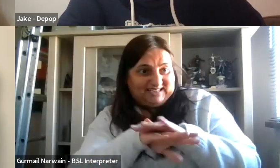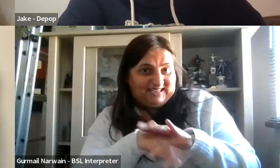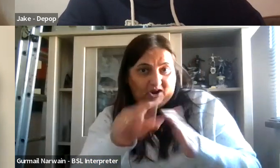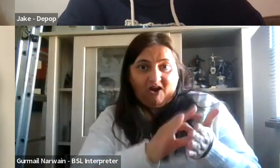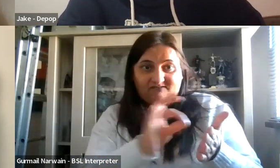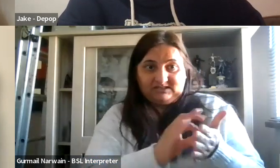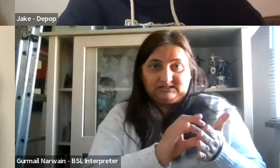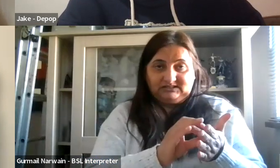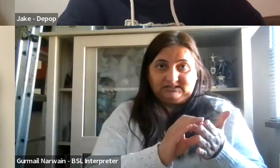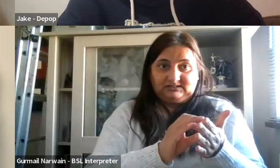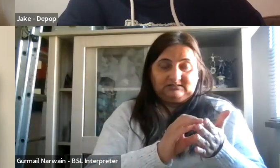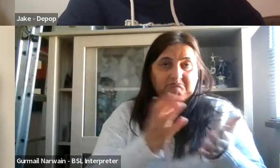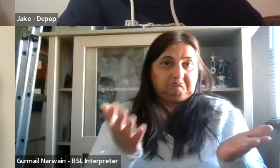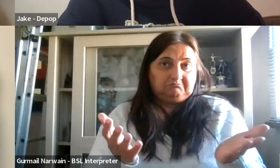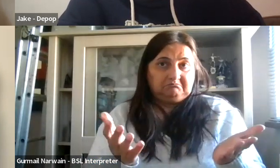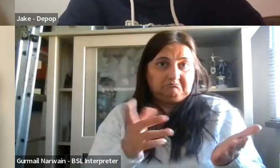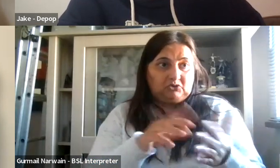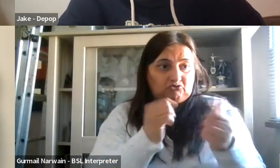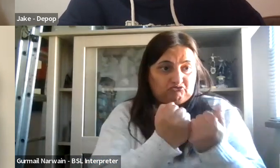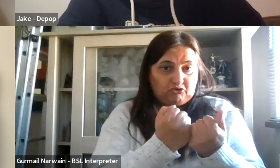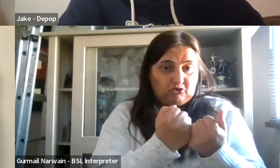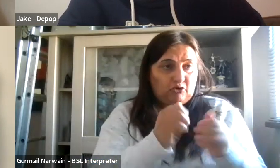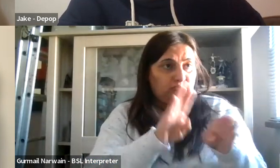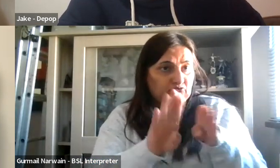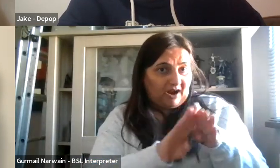you know, your like, the groups and your training and stuff. So once we are in, you are in, that office, you have your groups,